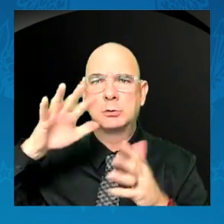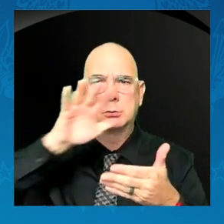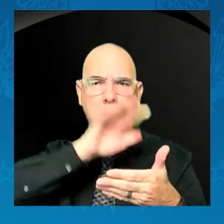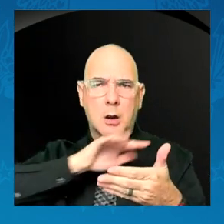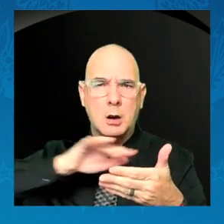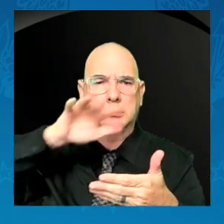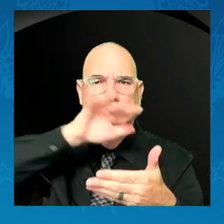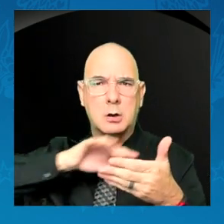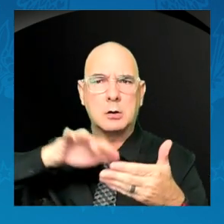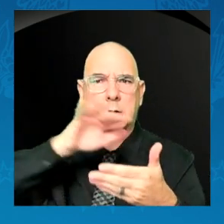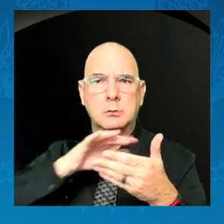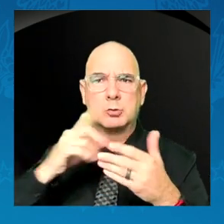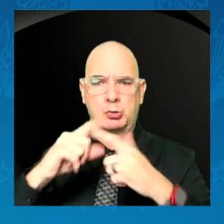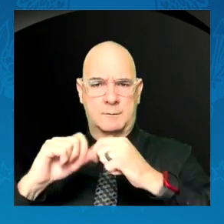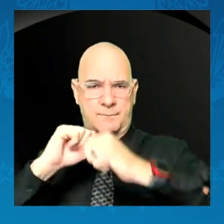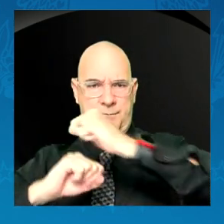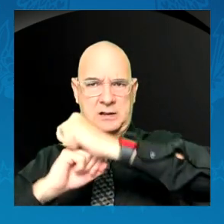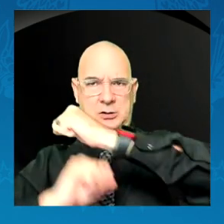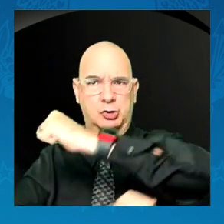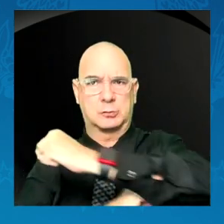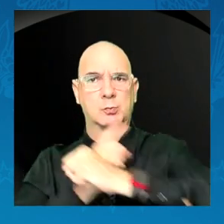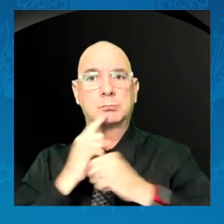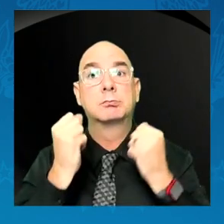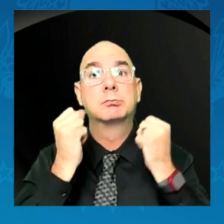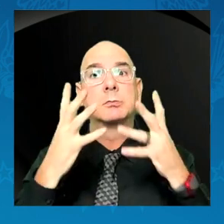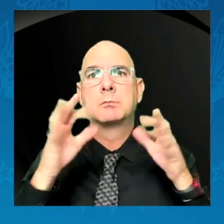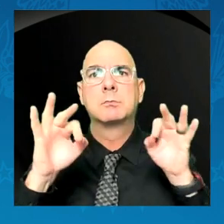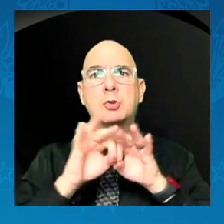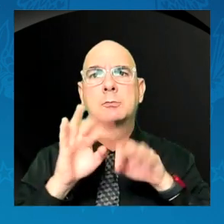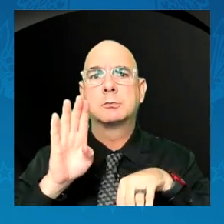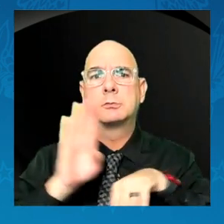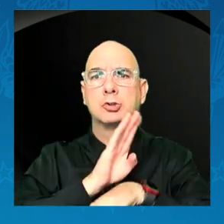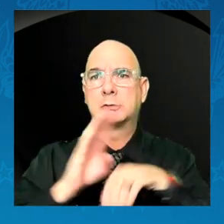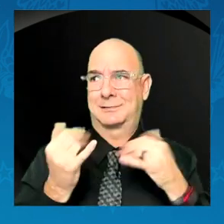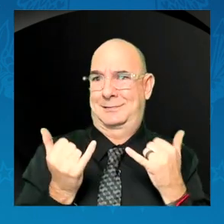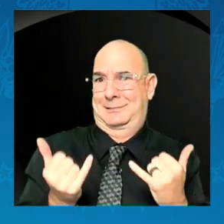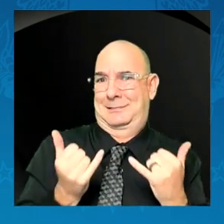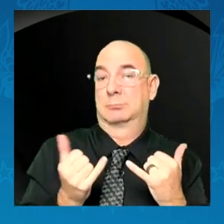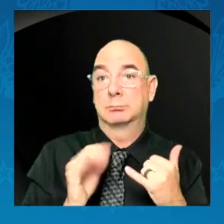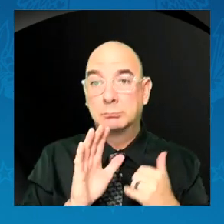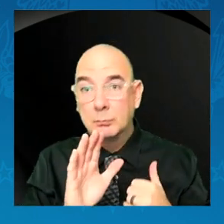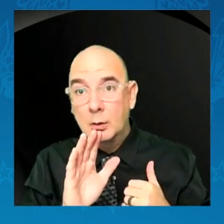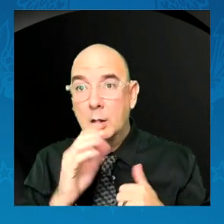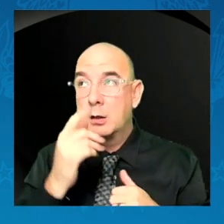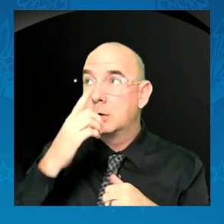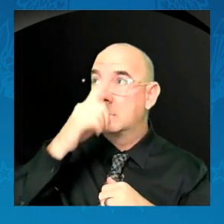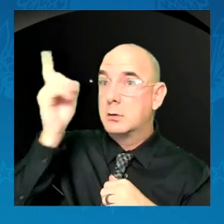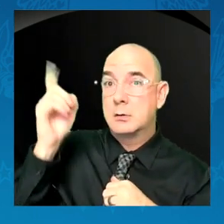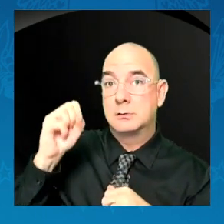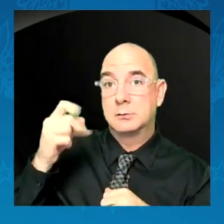Space also represents the high ground for future combat operations.